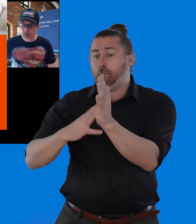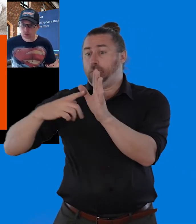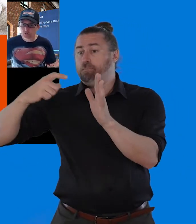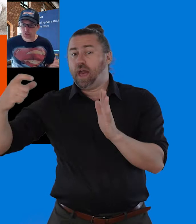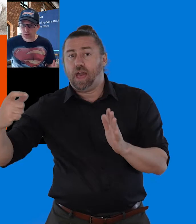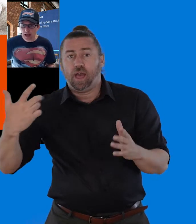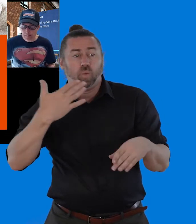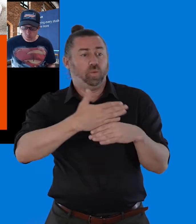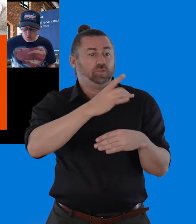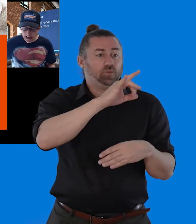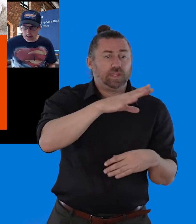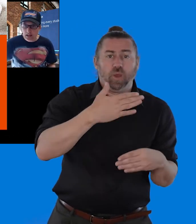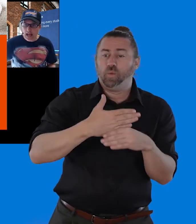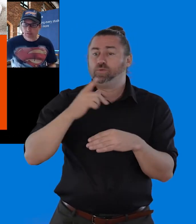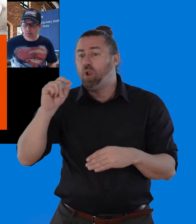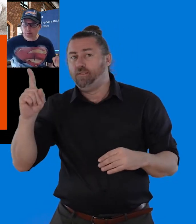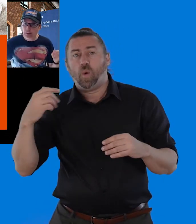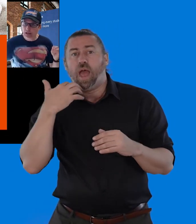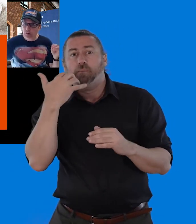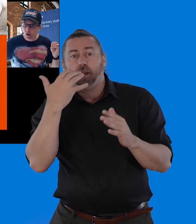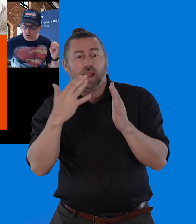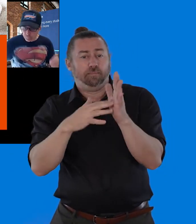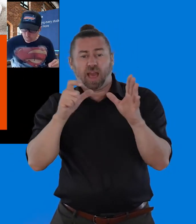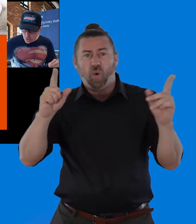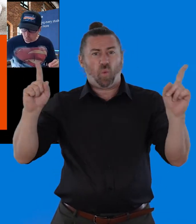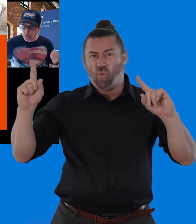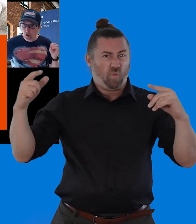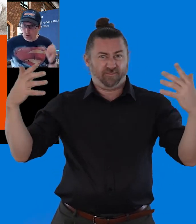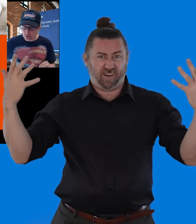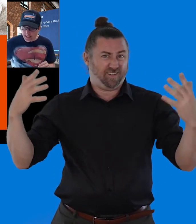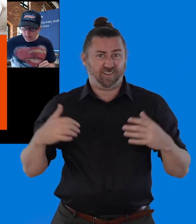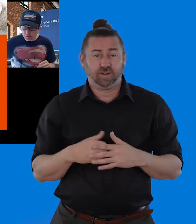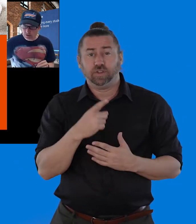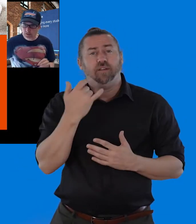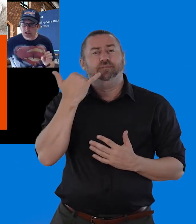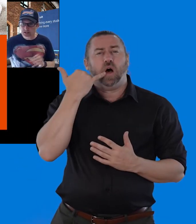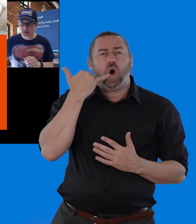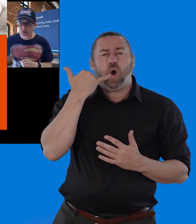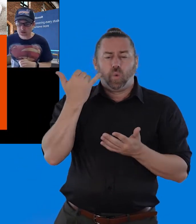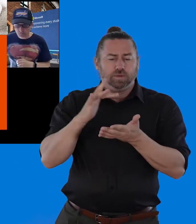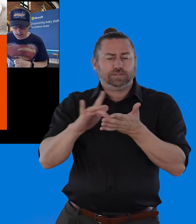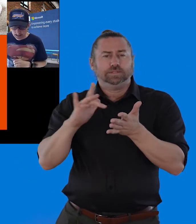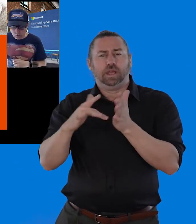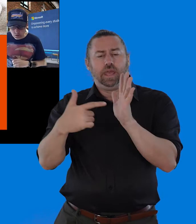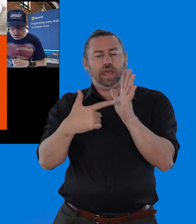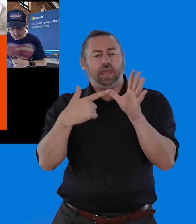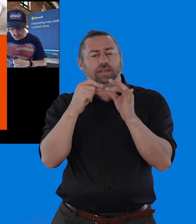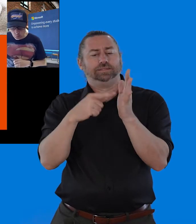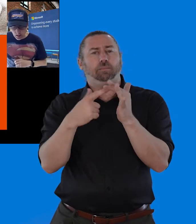and also for your Apple Mac and remembering on your phone or on your tablet devices, those are free downloads anyway.